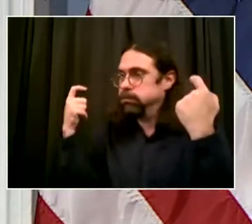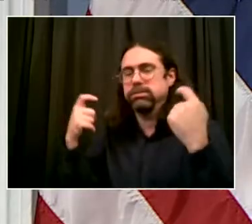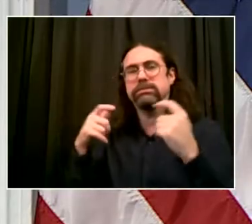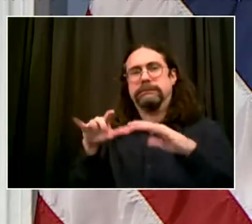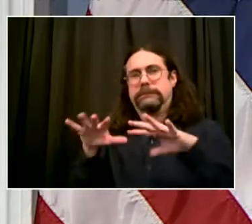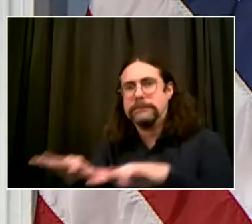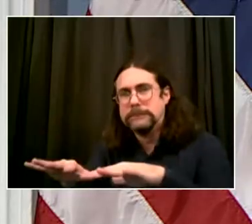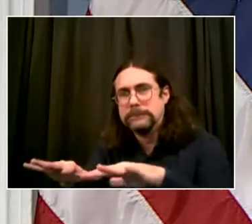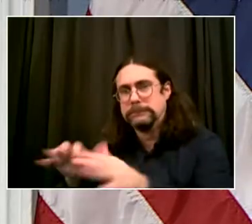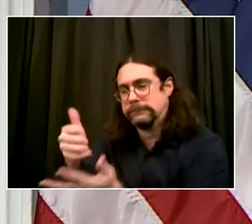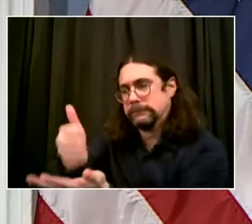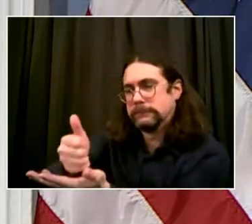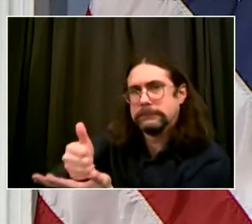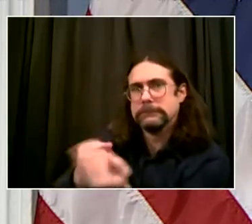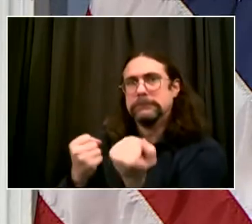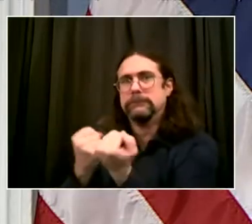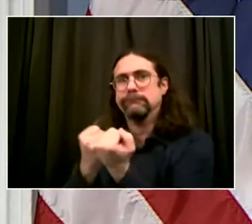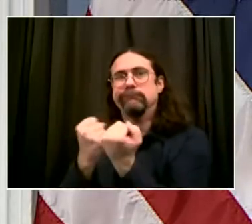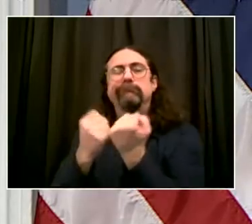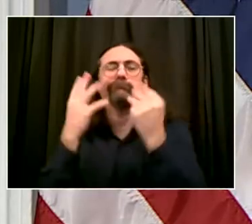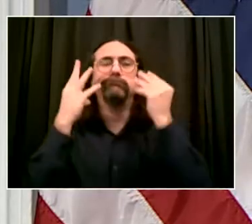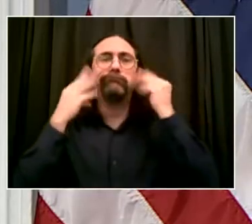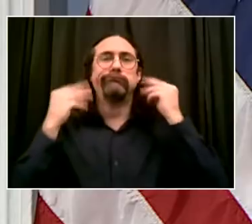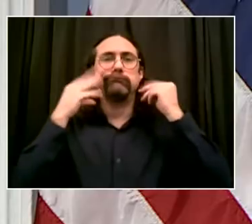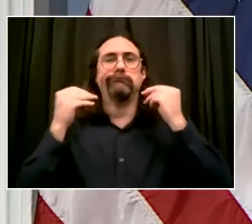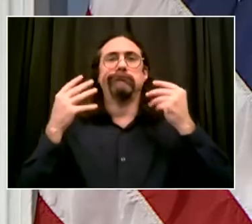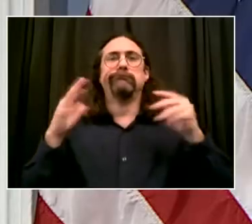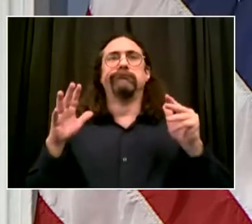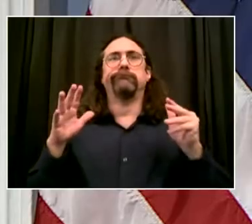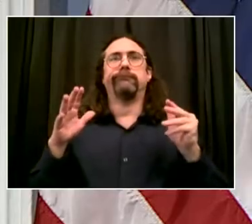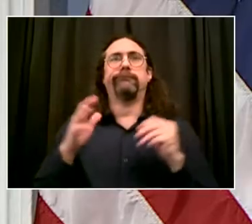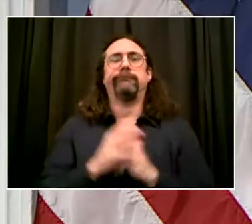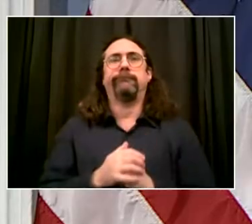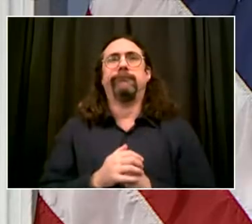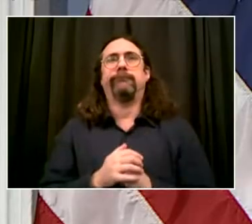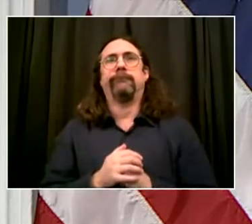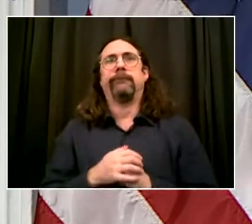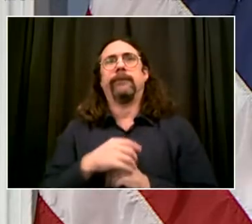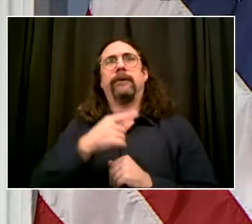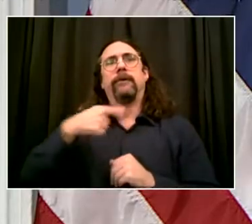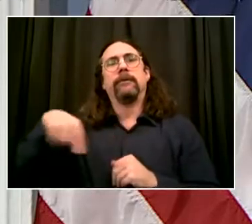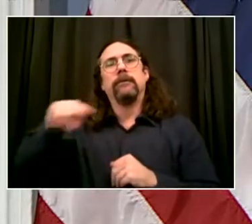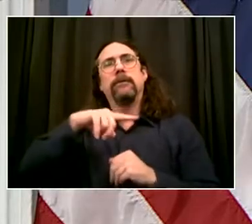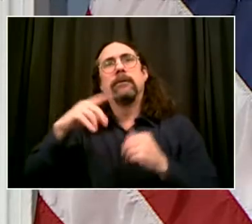THIS IS WHERE WE'' REGGNOIG. THAT BEING SAID WE ARE LOOKING AT WHERE THERE E ISIS ALRLRADEY